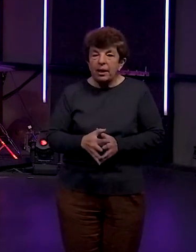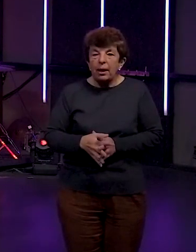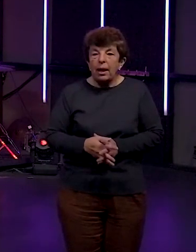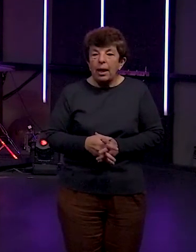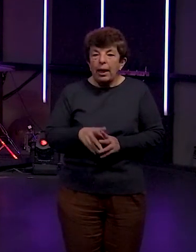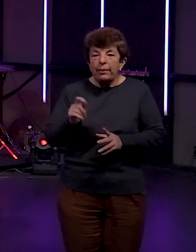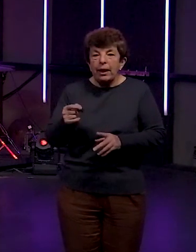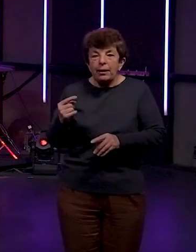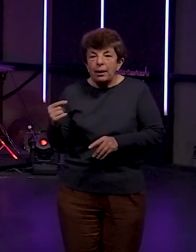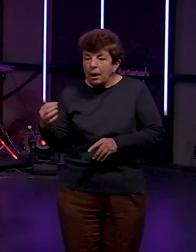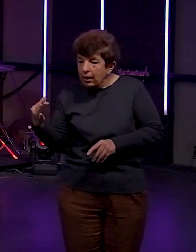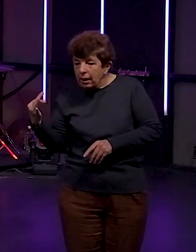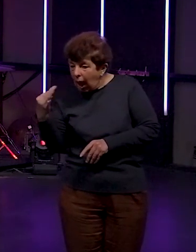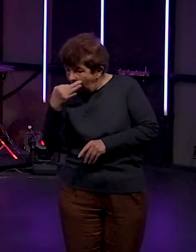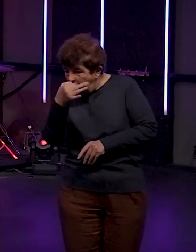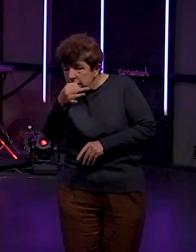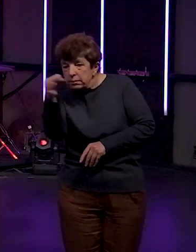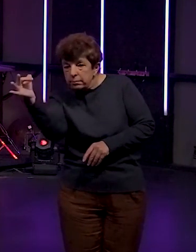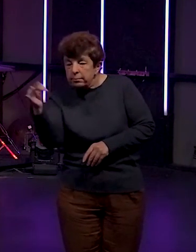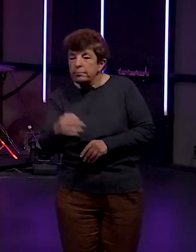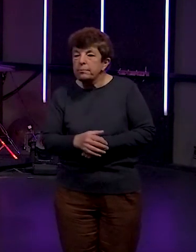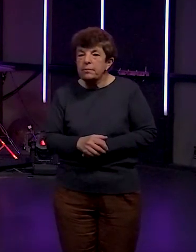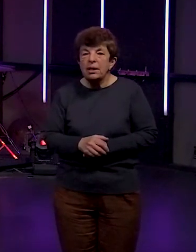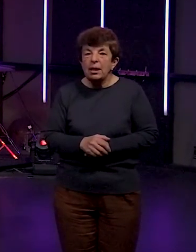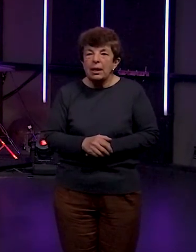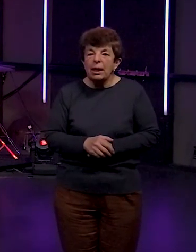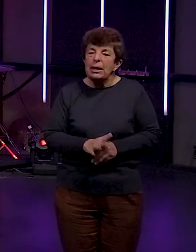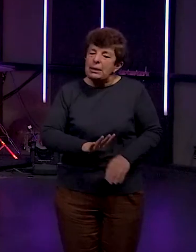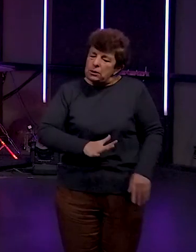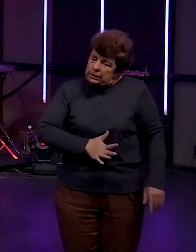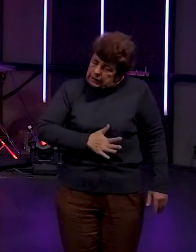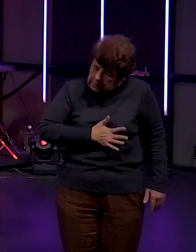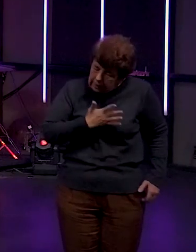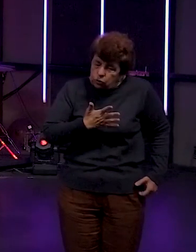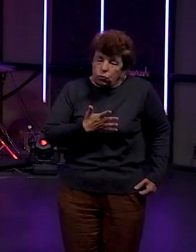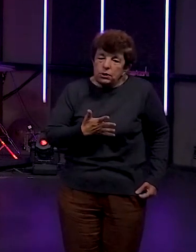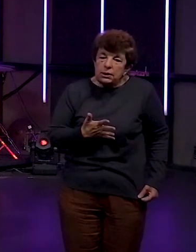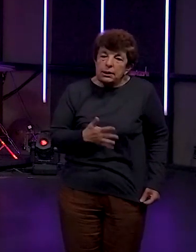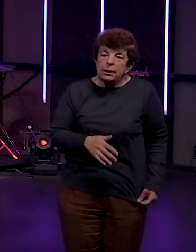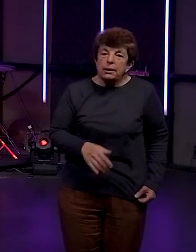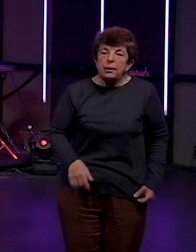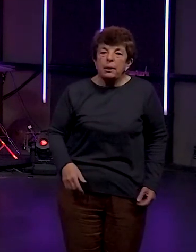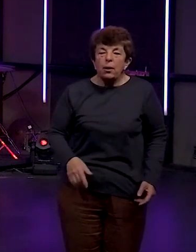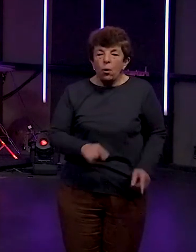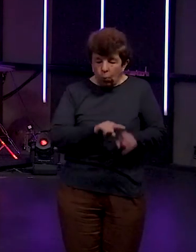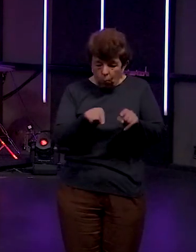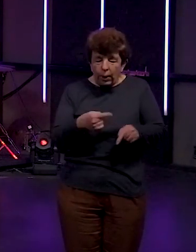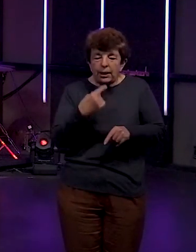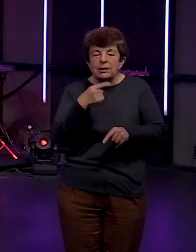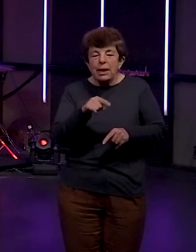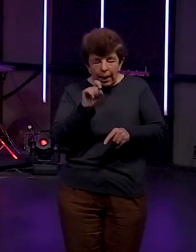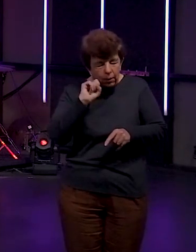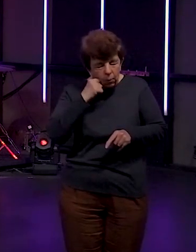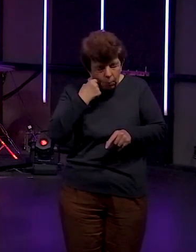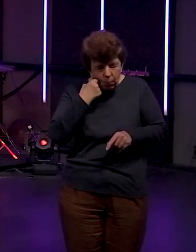the speaker said this: "isn't it interesting that we say that we love our